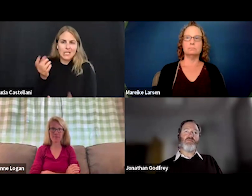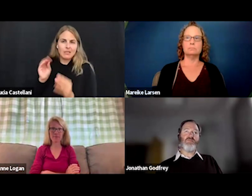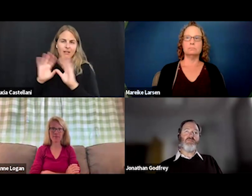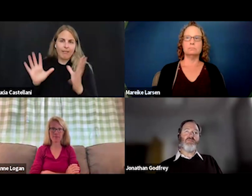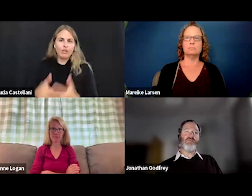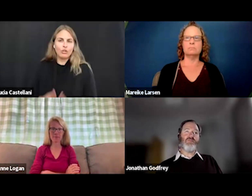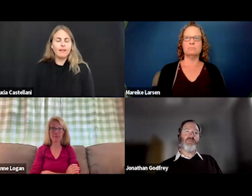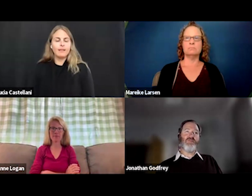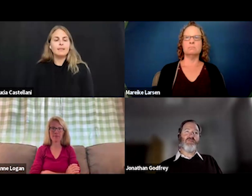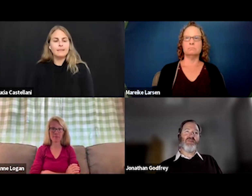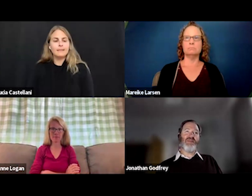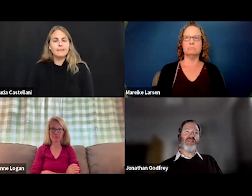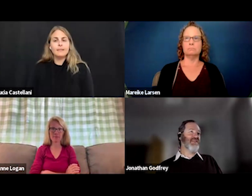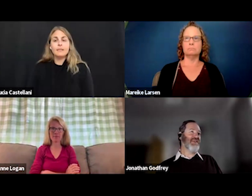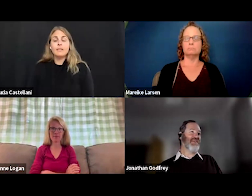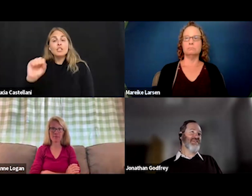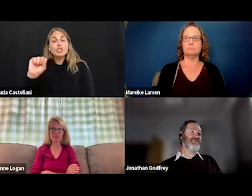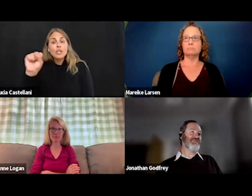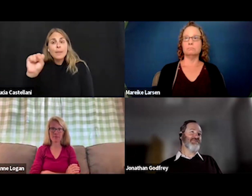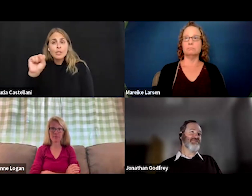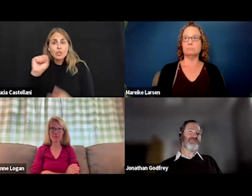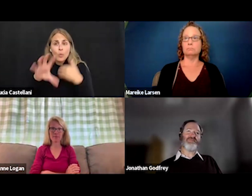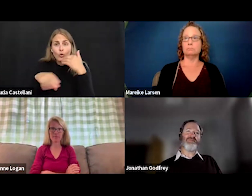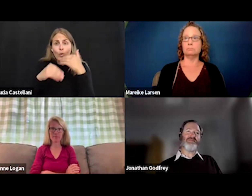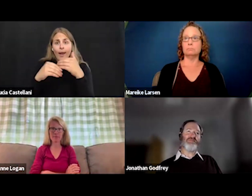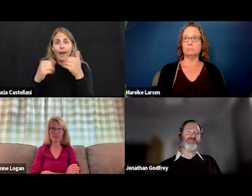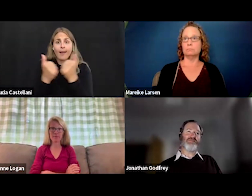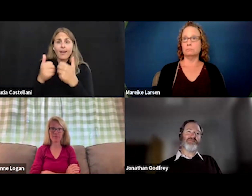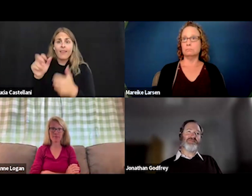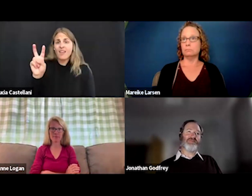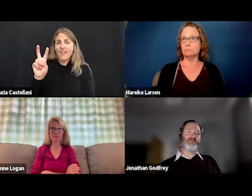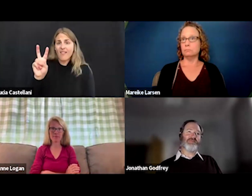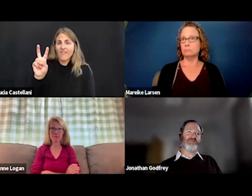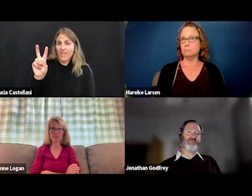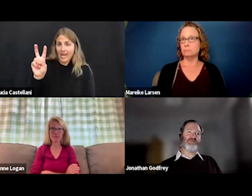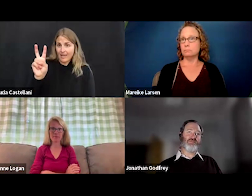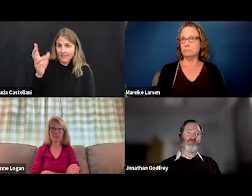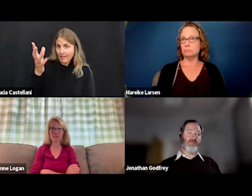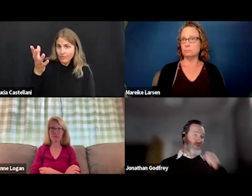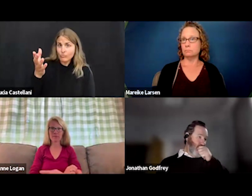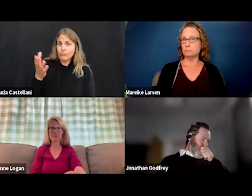Anything to add to that, Venkatesh? Use of AI by students?